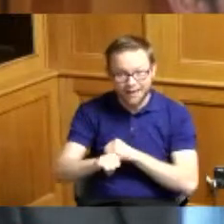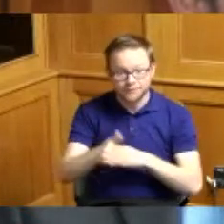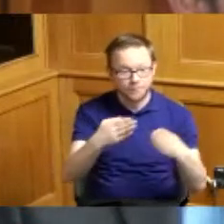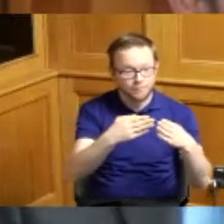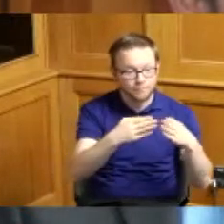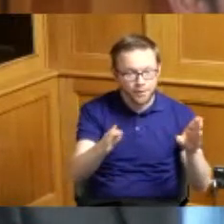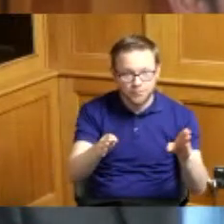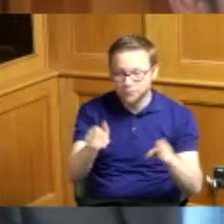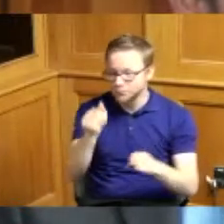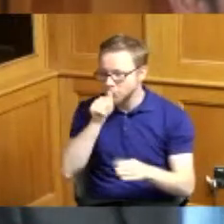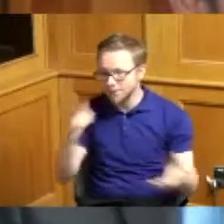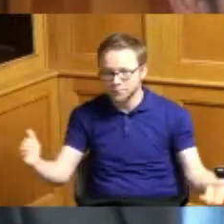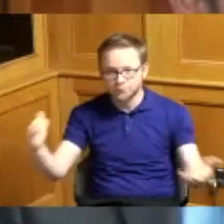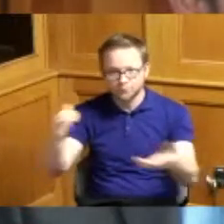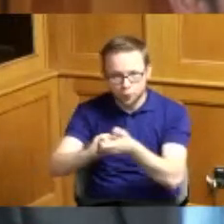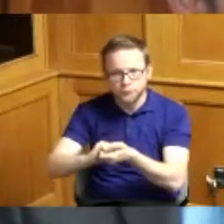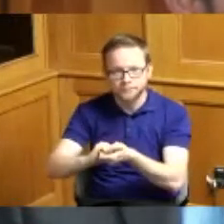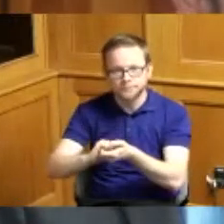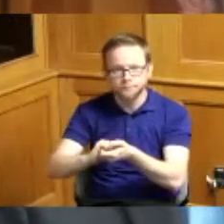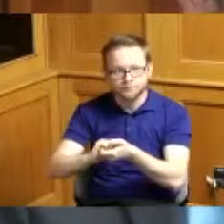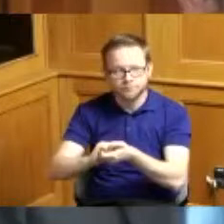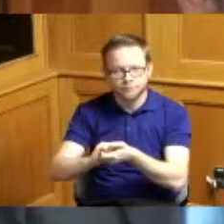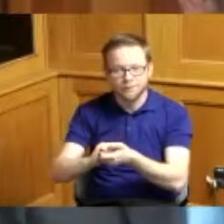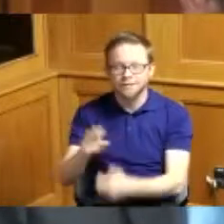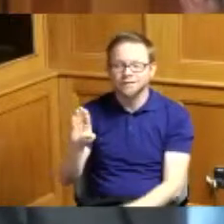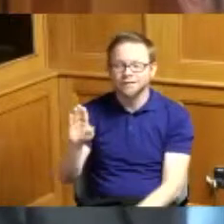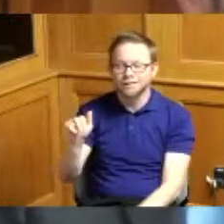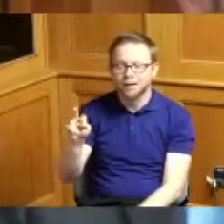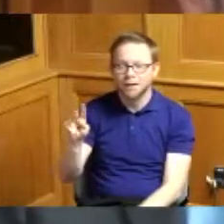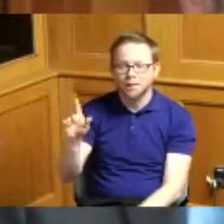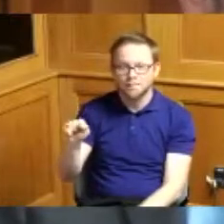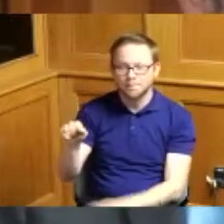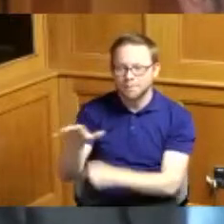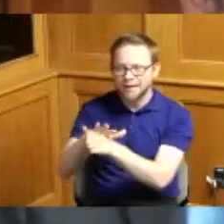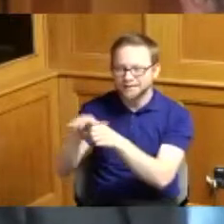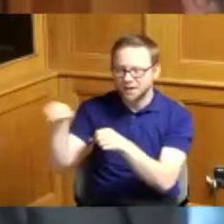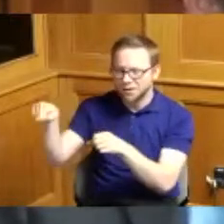partnership that moved that forward I think about the banks uh thinking way back to before any of